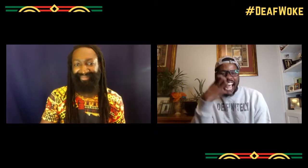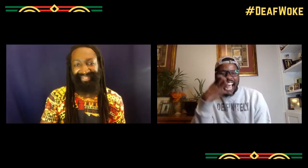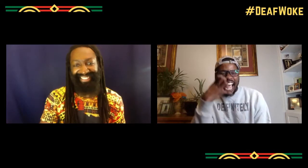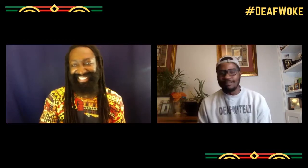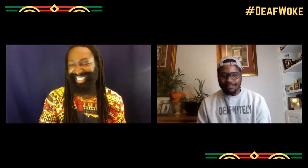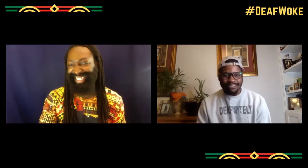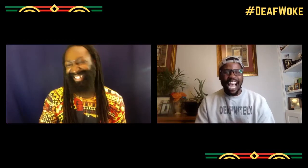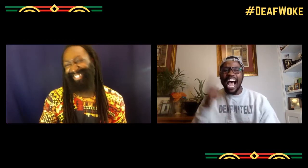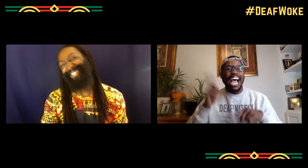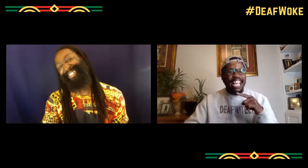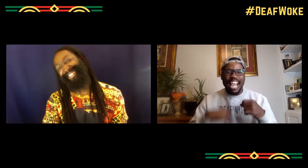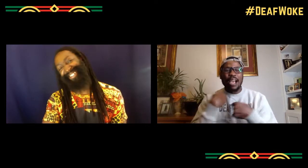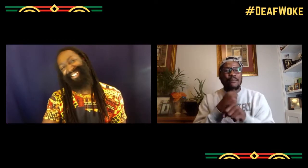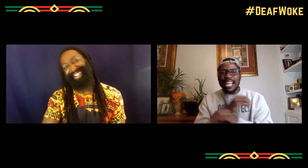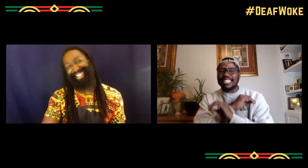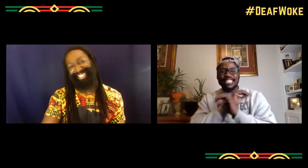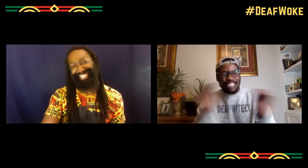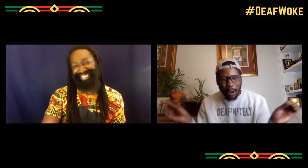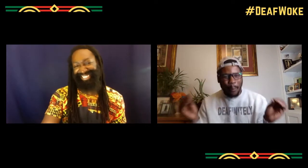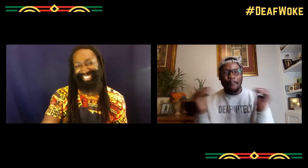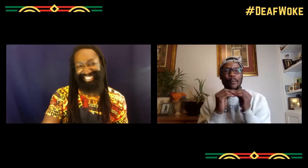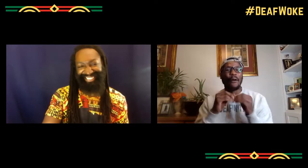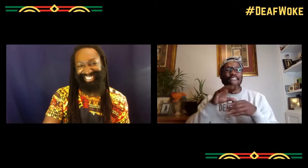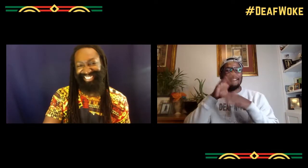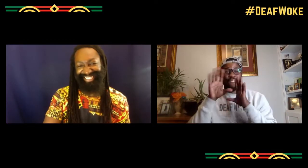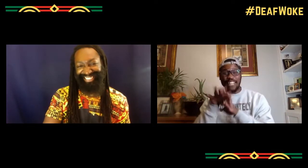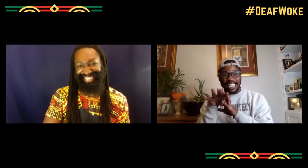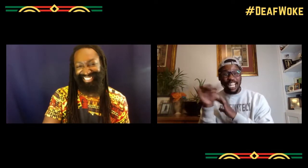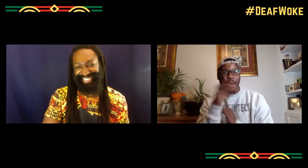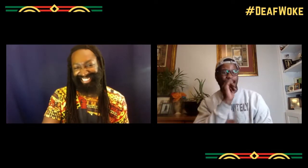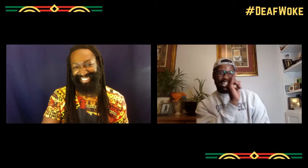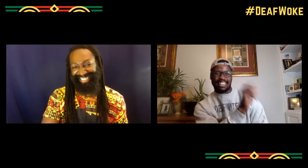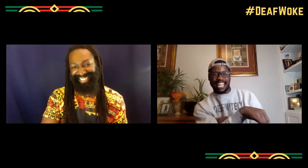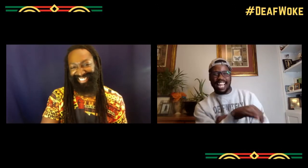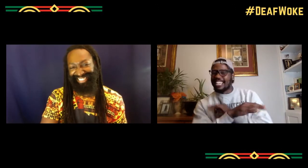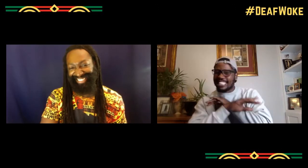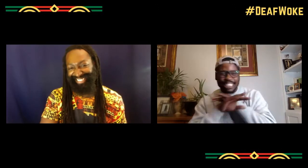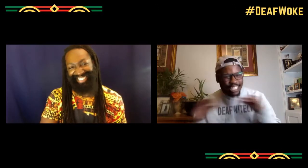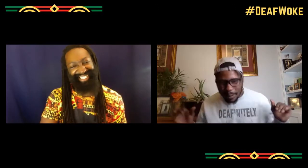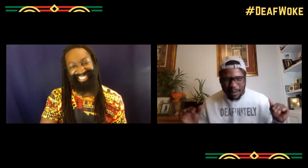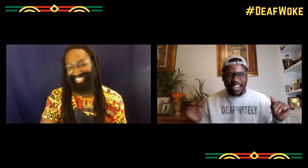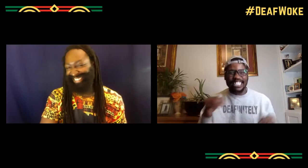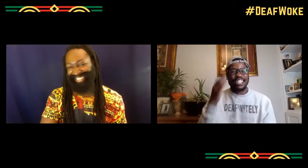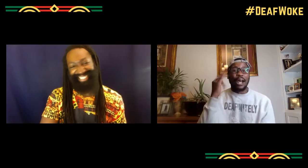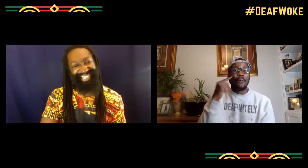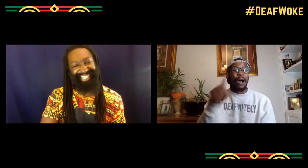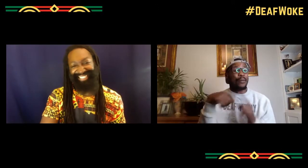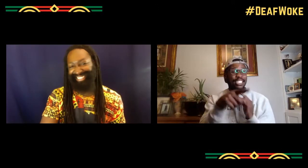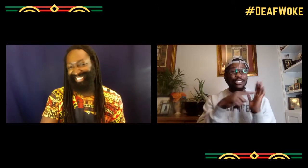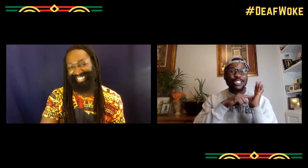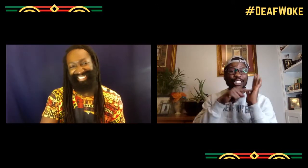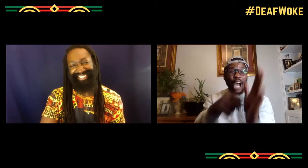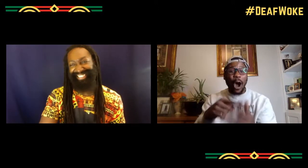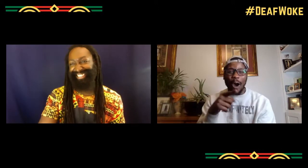Men, so I keep watching that video, you know. And so I thought that I can't make any more videos like that.